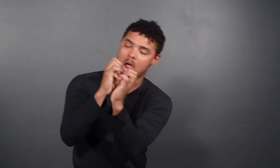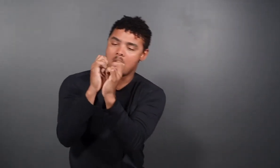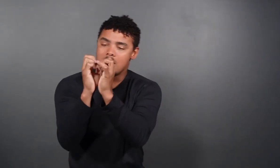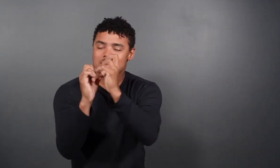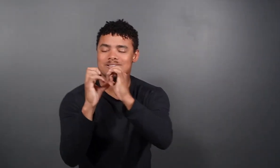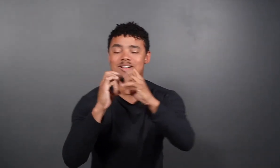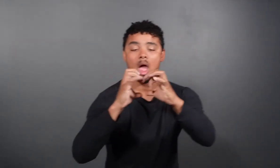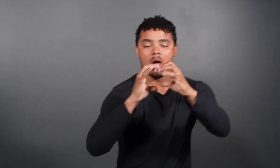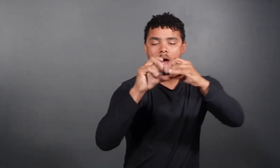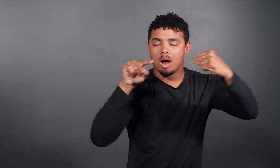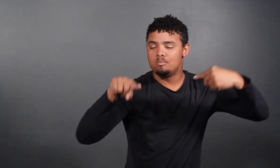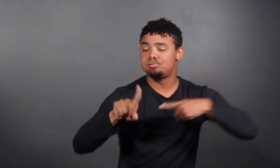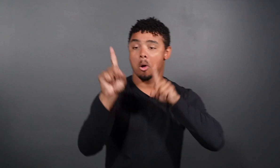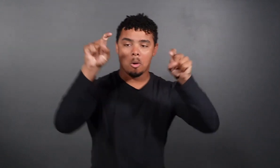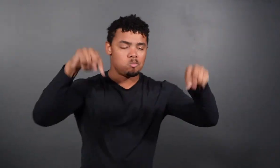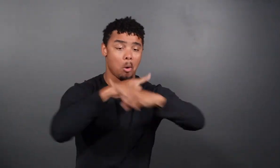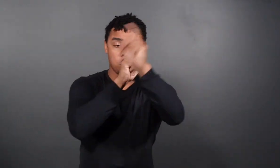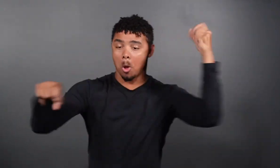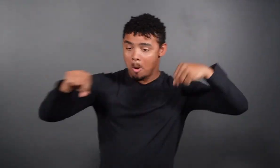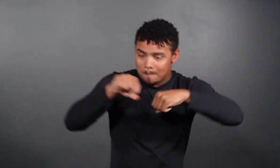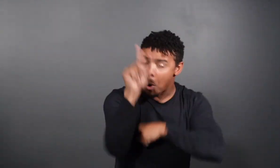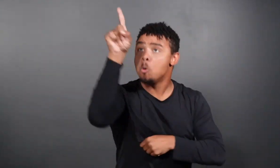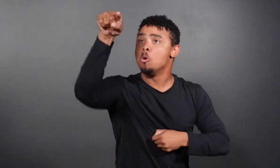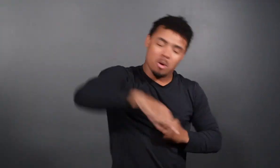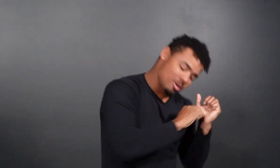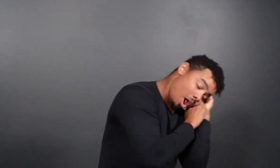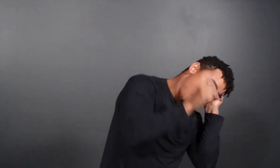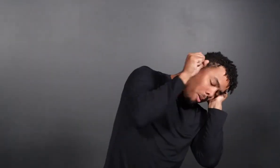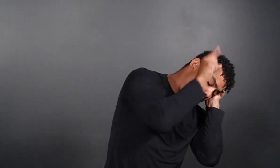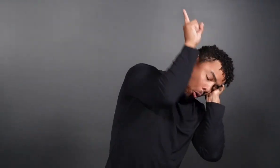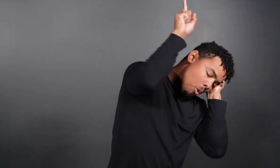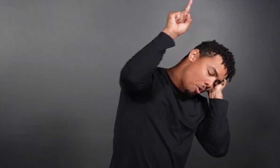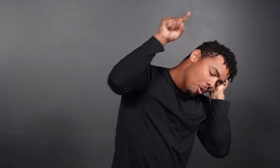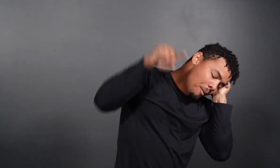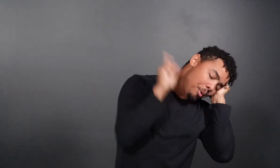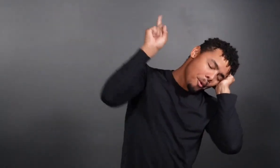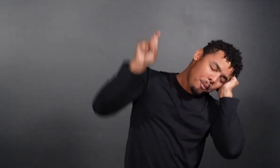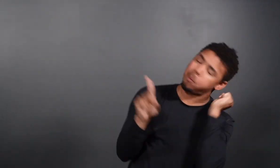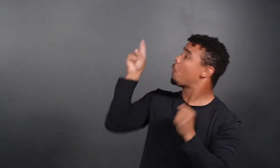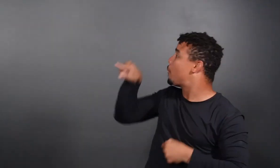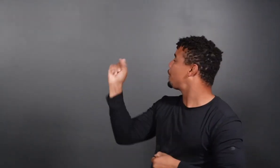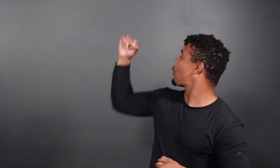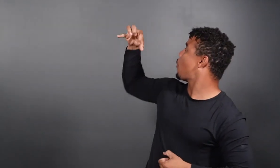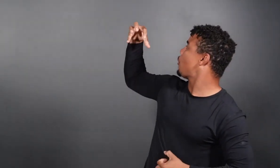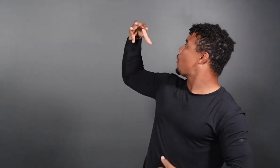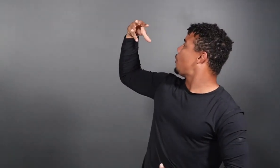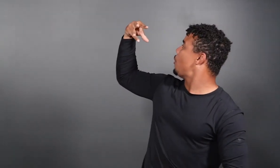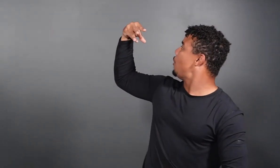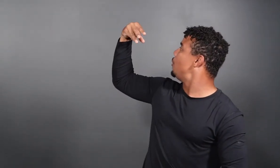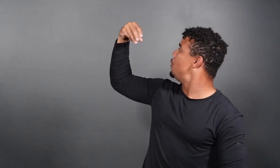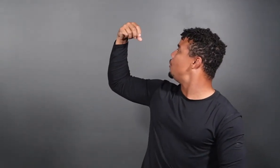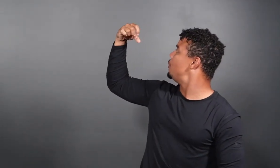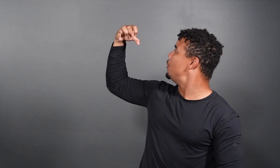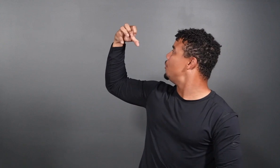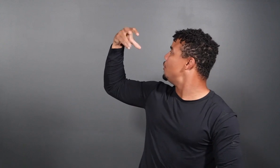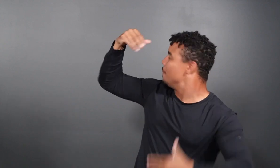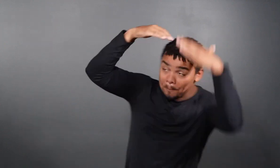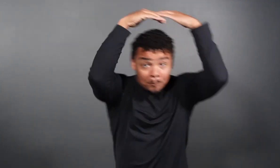bubbles fizz fuzz and swoop and swirl POP! her mind releases another firework! it bounces and bops it undulates